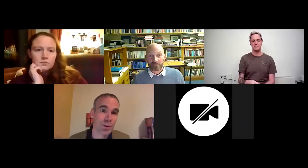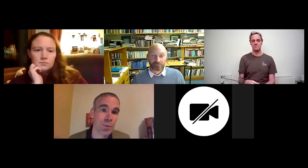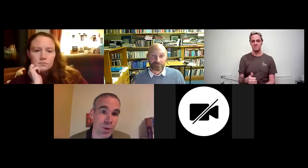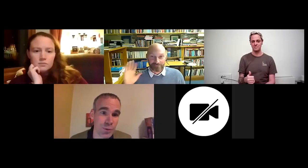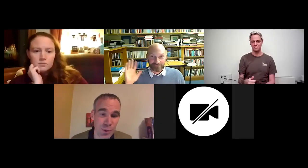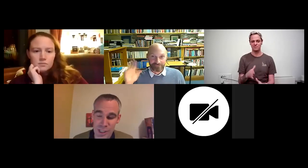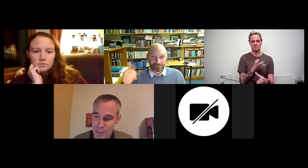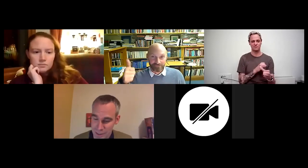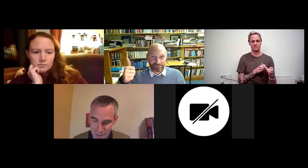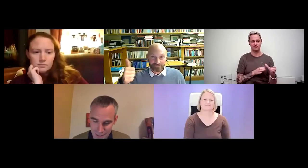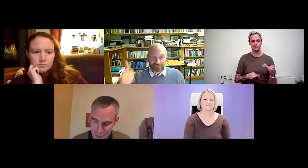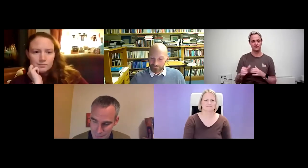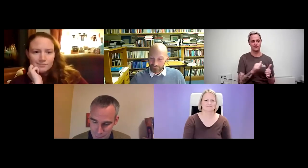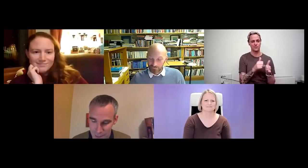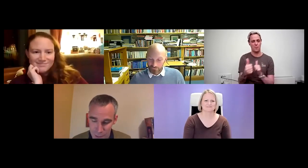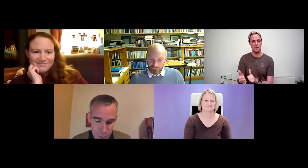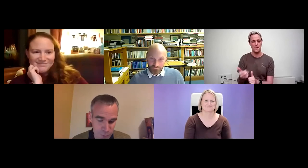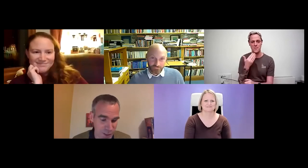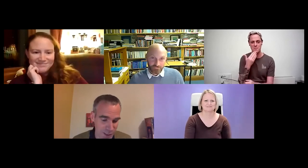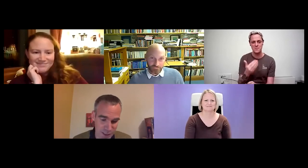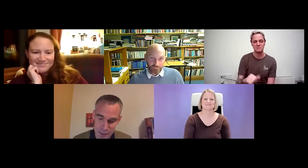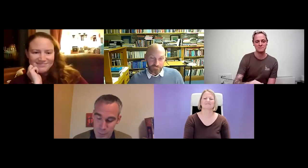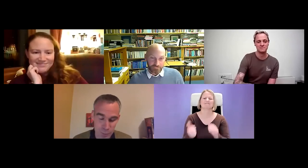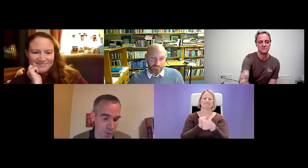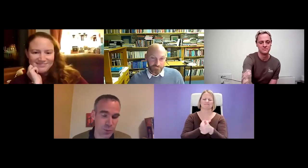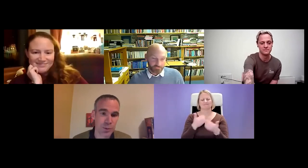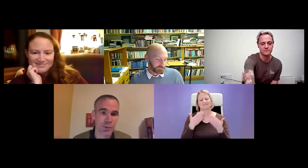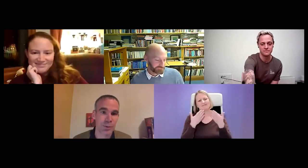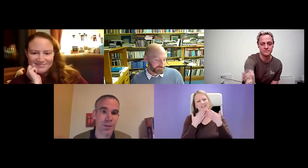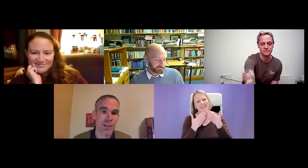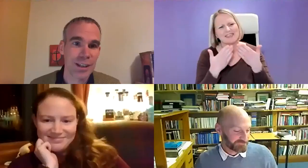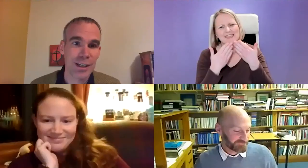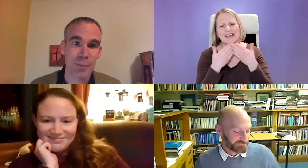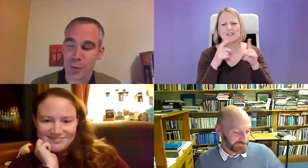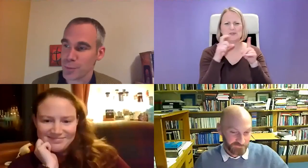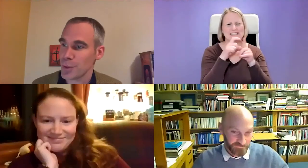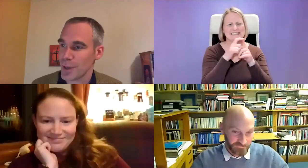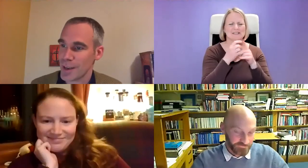And I agree with Denise It would be wonderful to hear more from you.